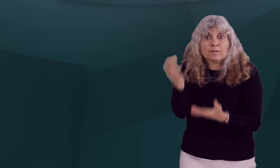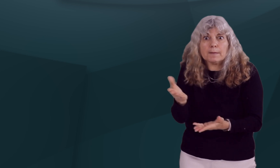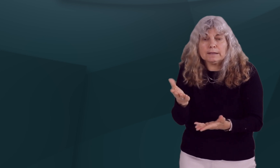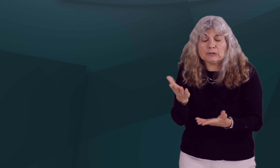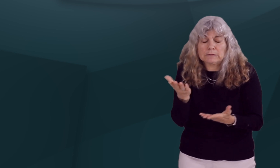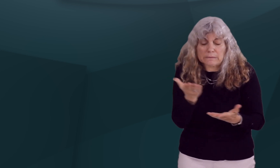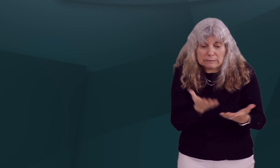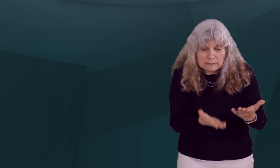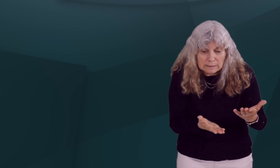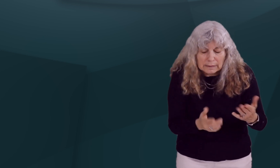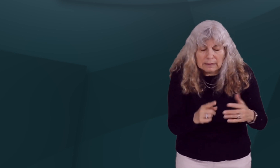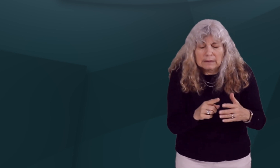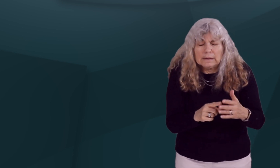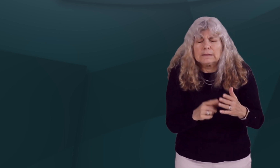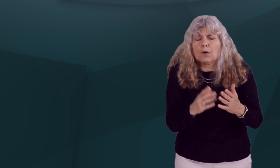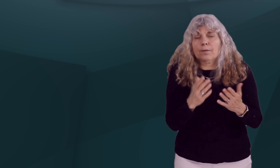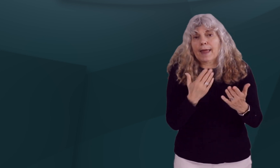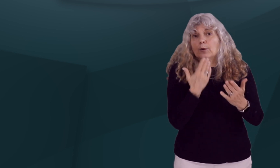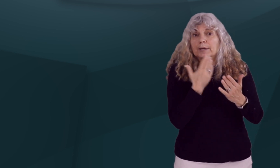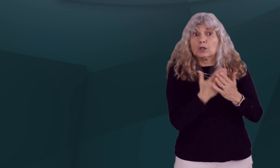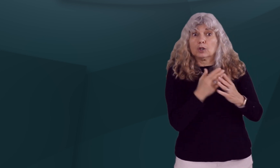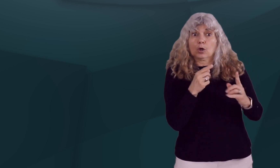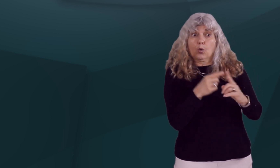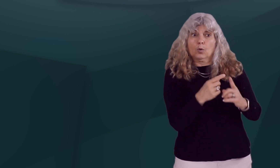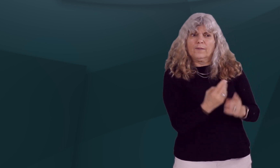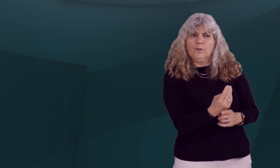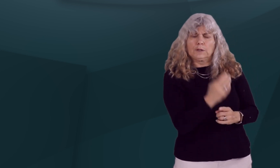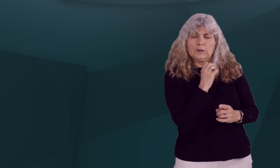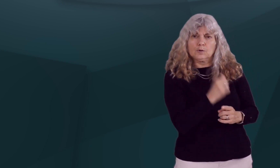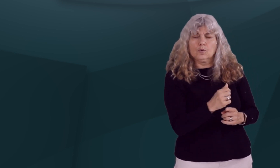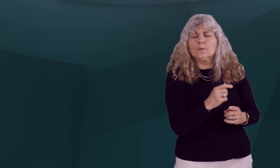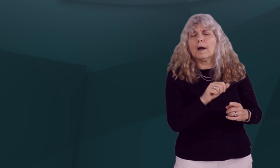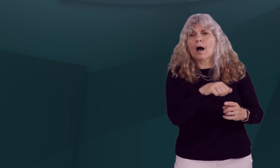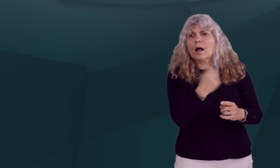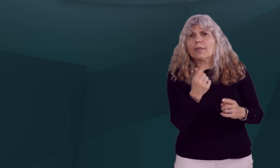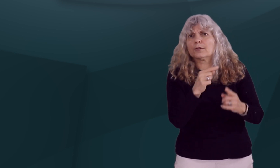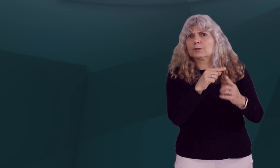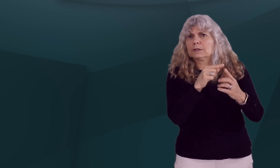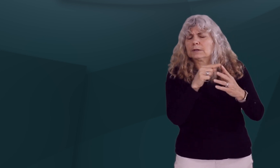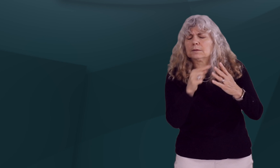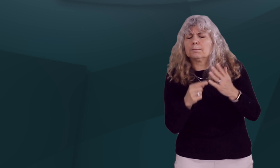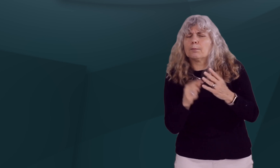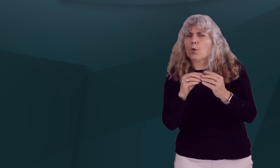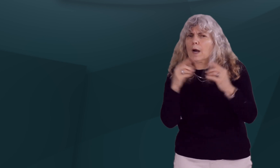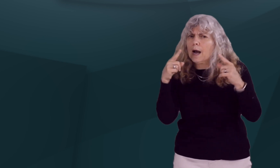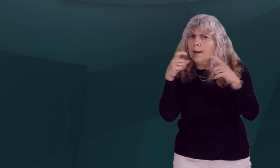where to find the necessary information. That would be a good transition goal for a fourteen year old.